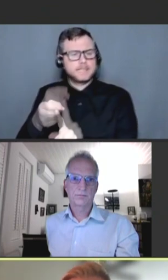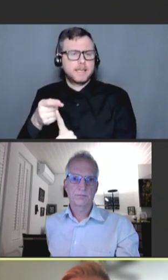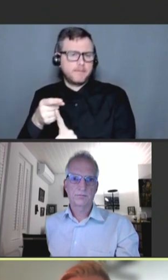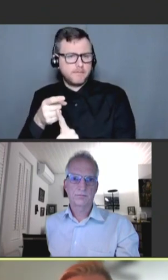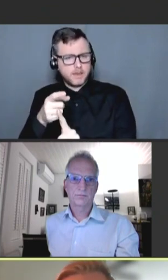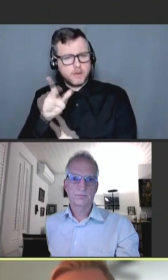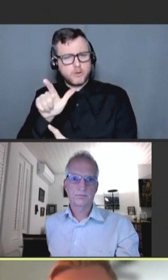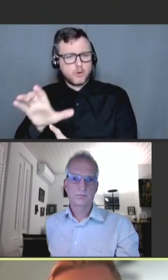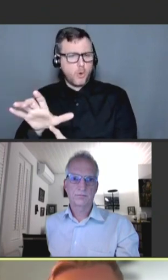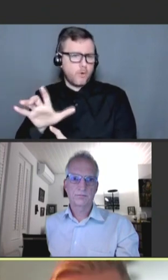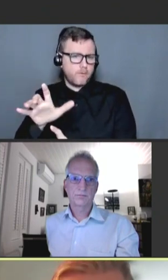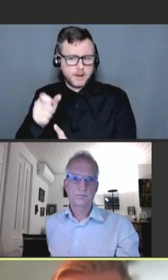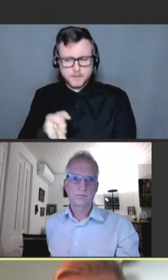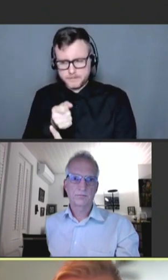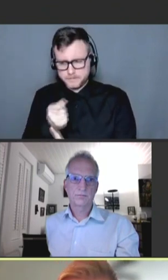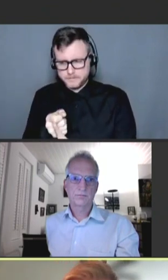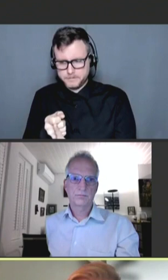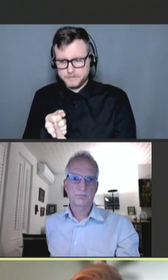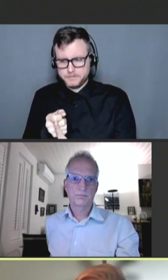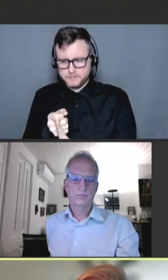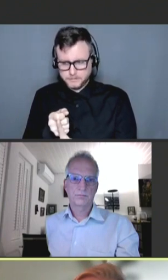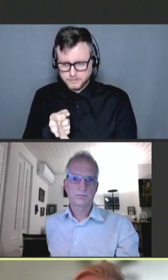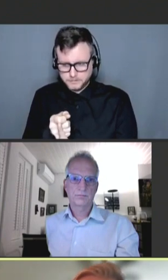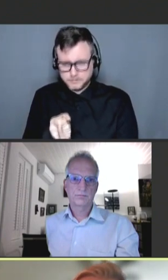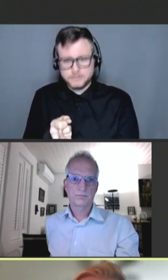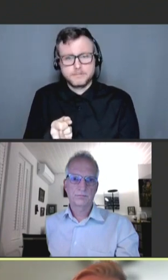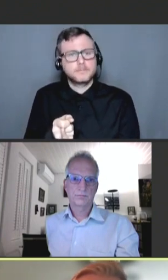one of our co-investigators recently performed such a study, evaluating